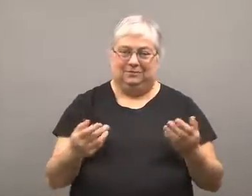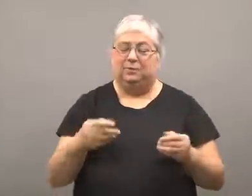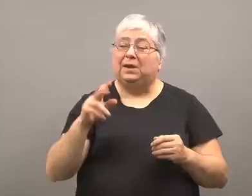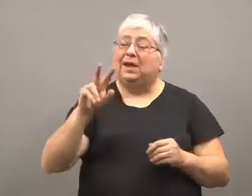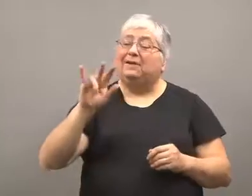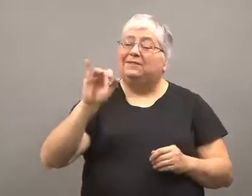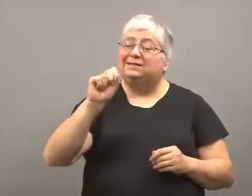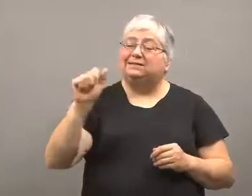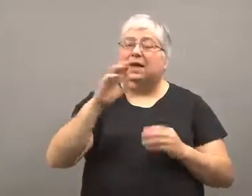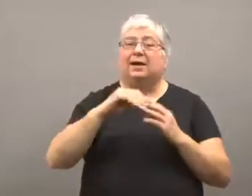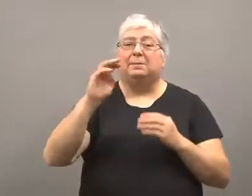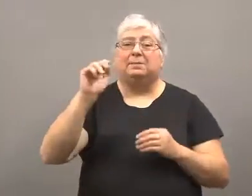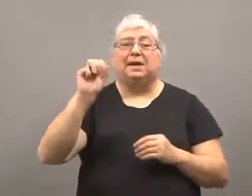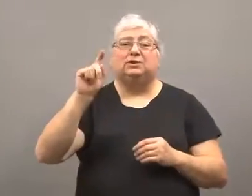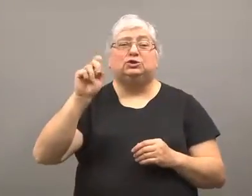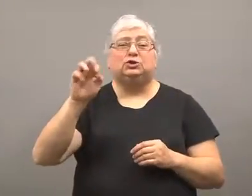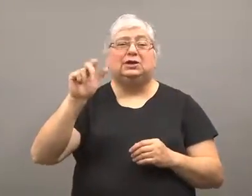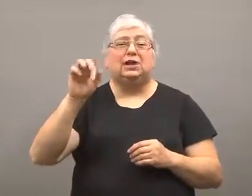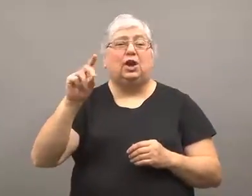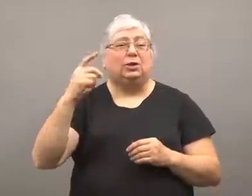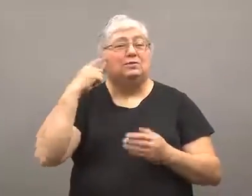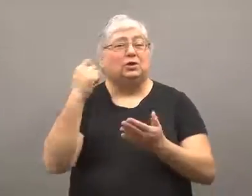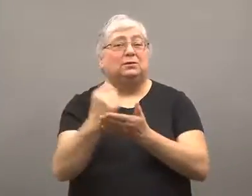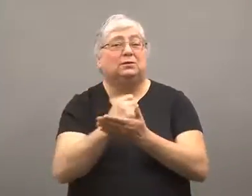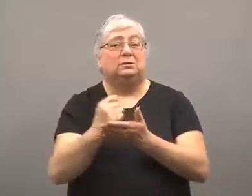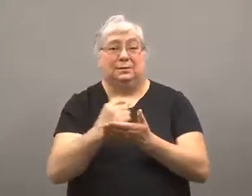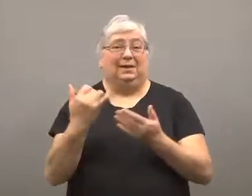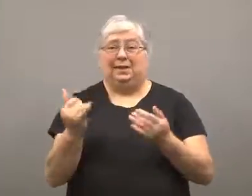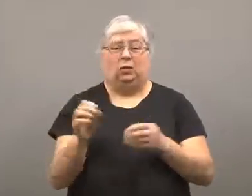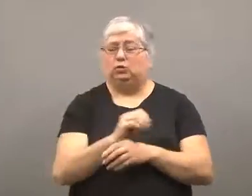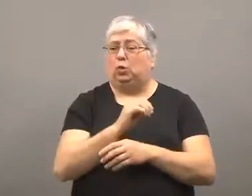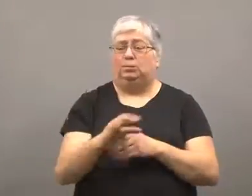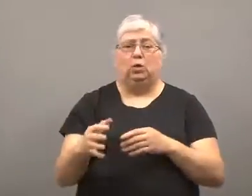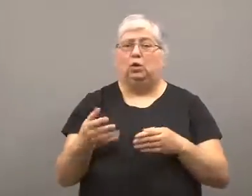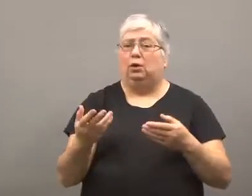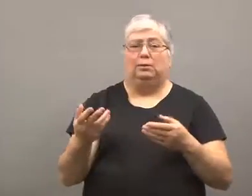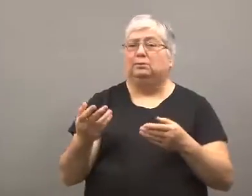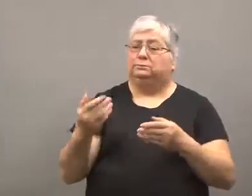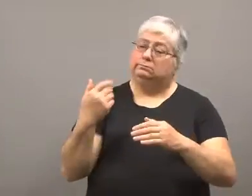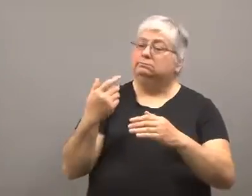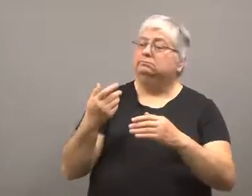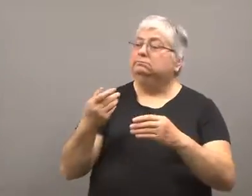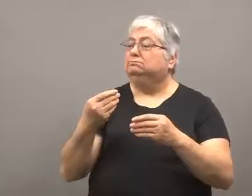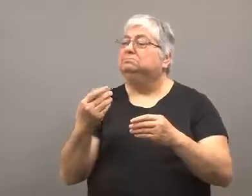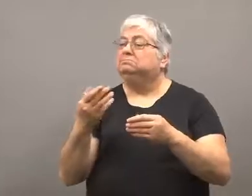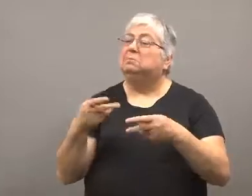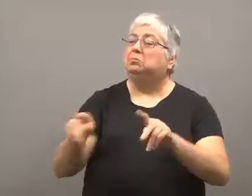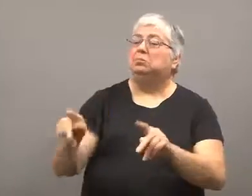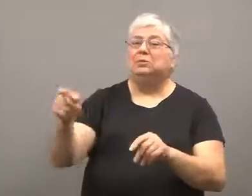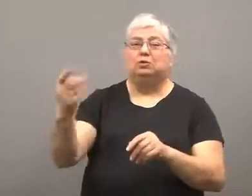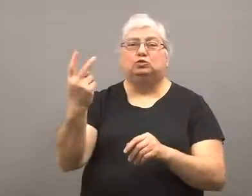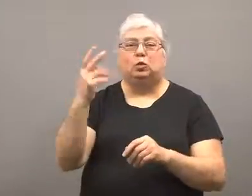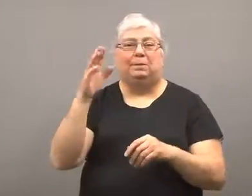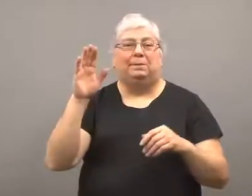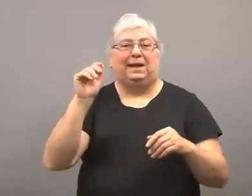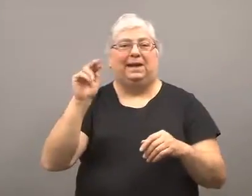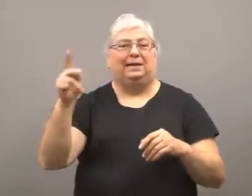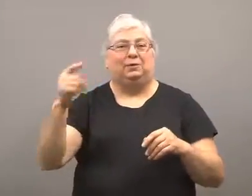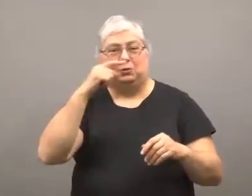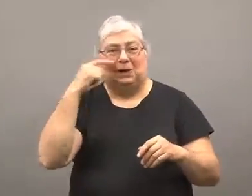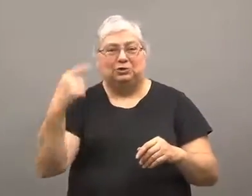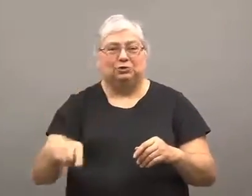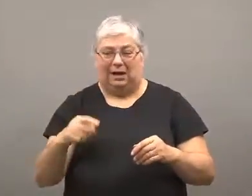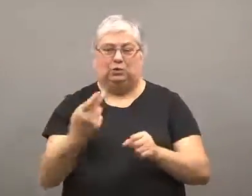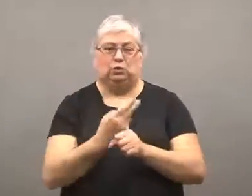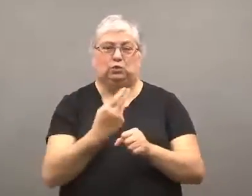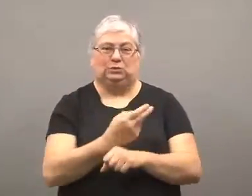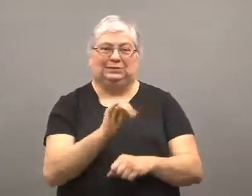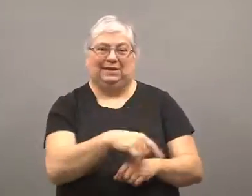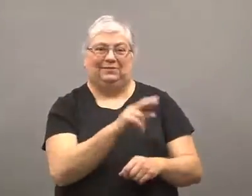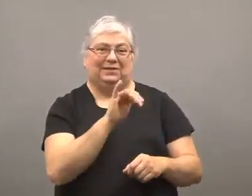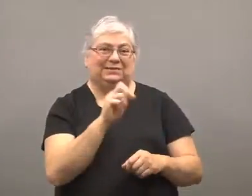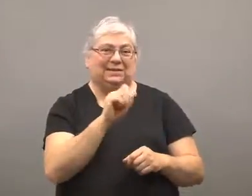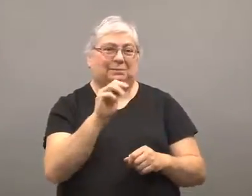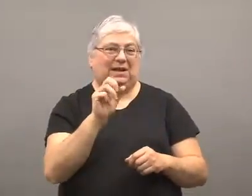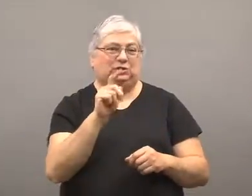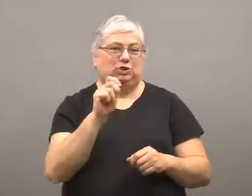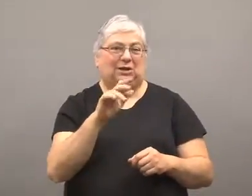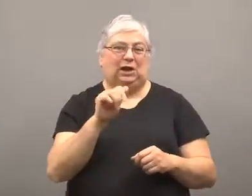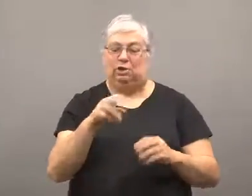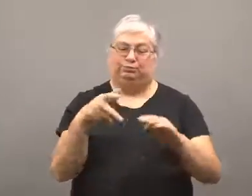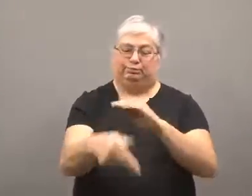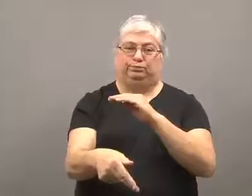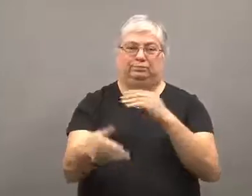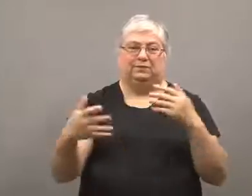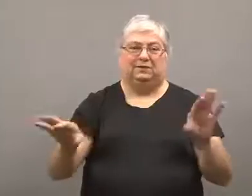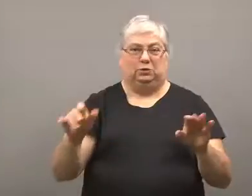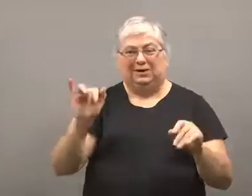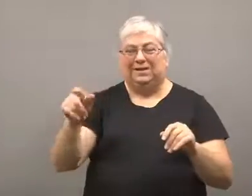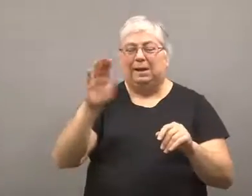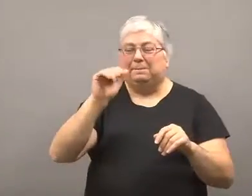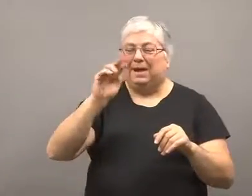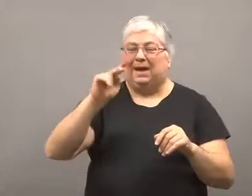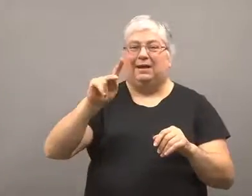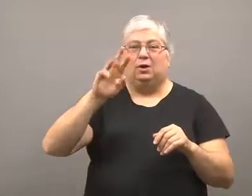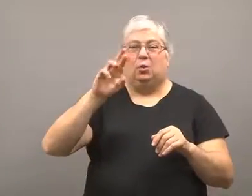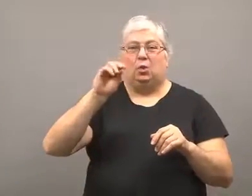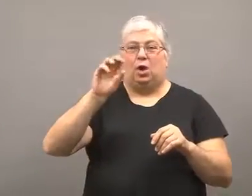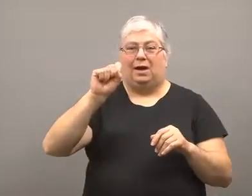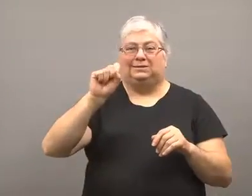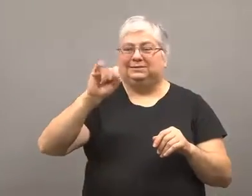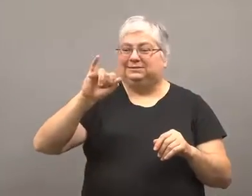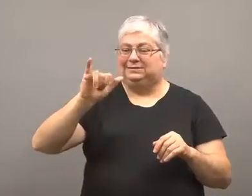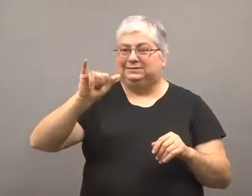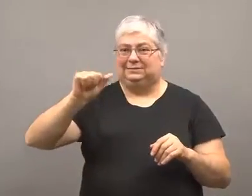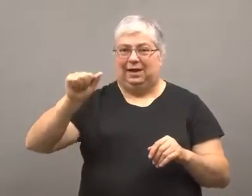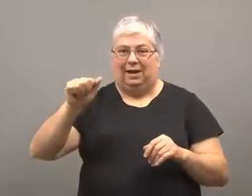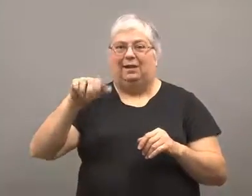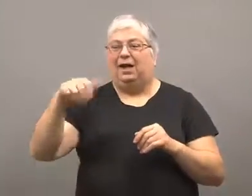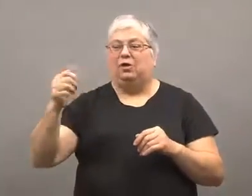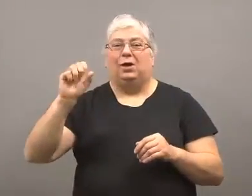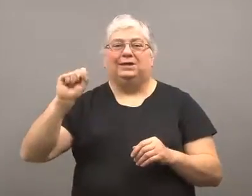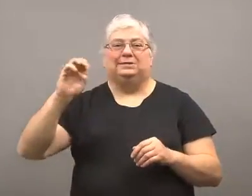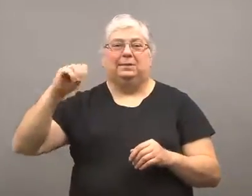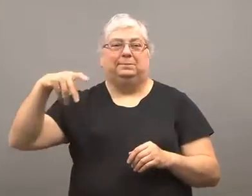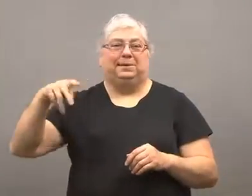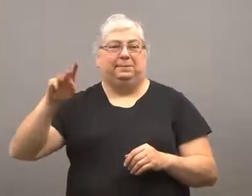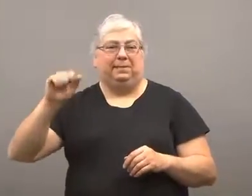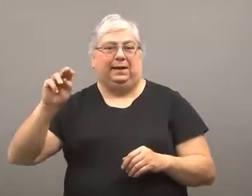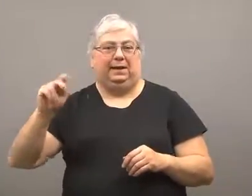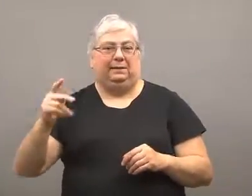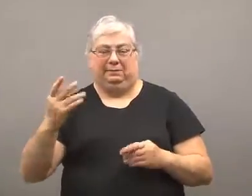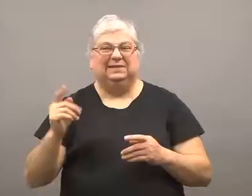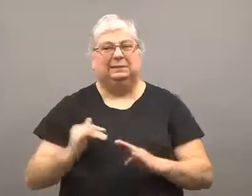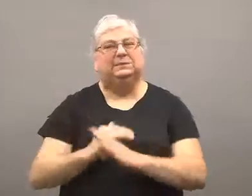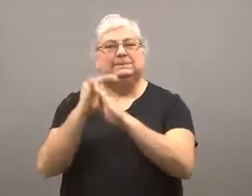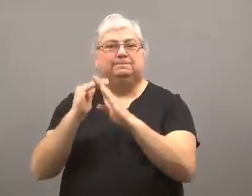Visa and Mastercard have also stopped doing business with two Russian banks.